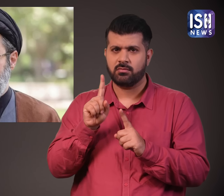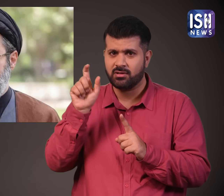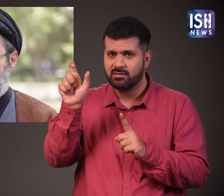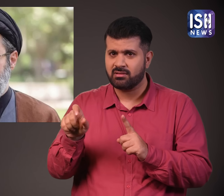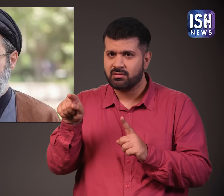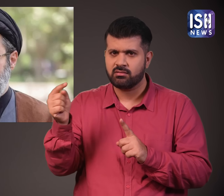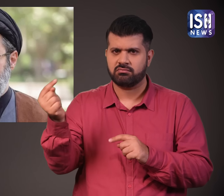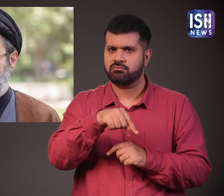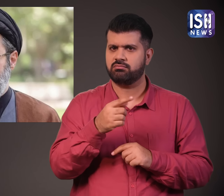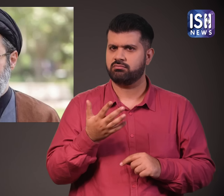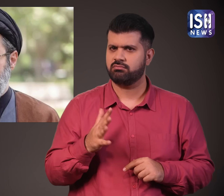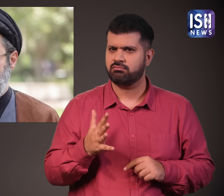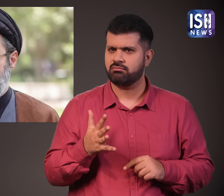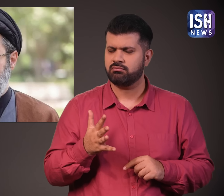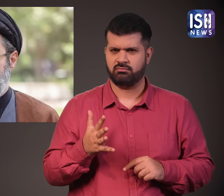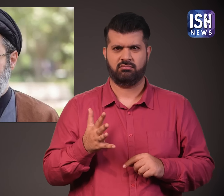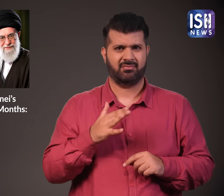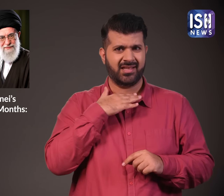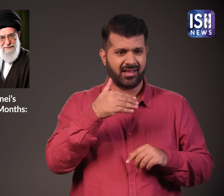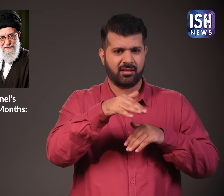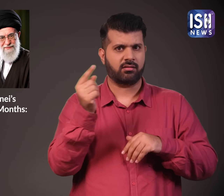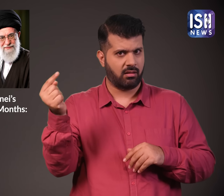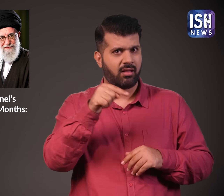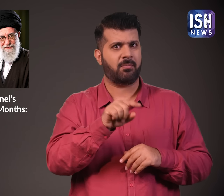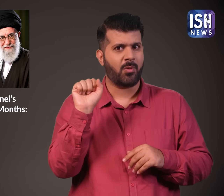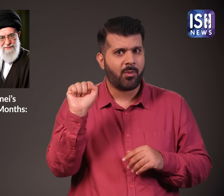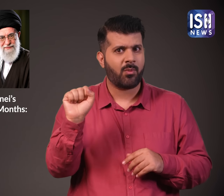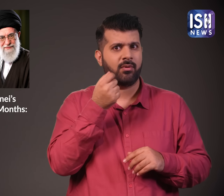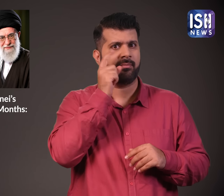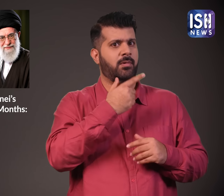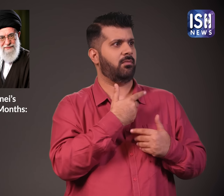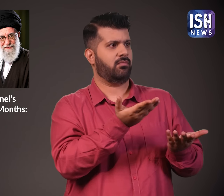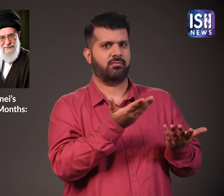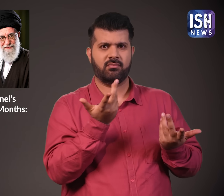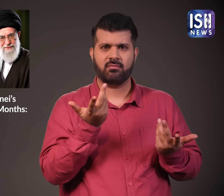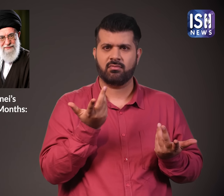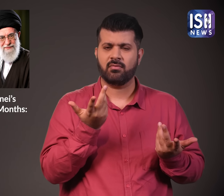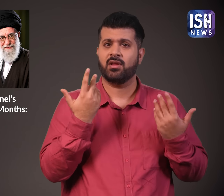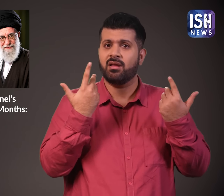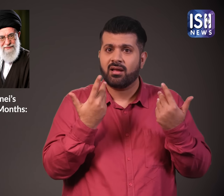However, despite it being his own father's funeral, Mojtaba Khamenei was not seen at the ceremony.